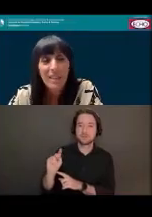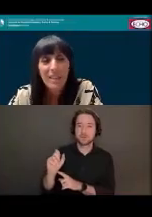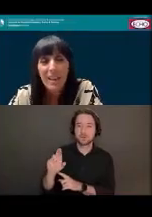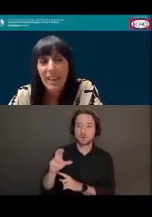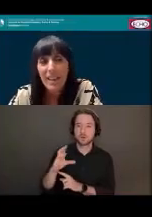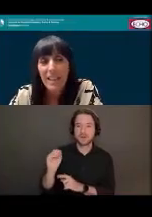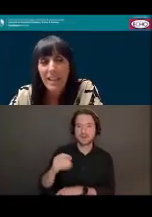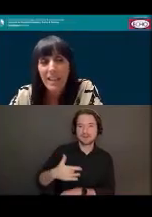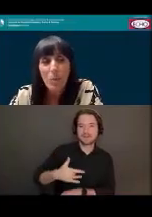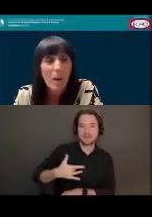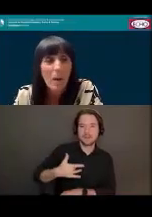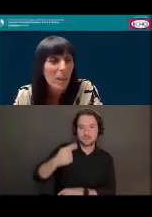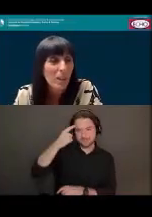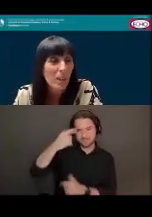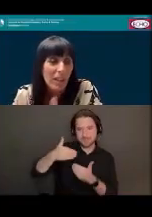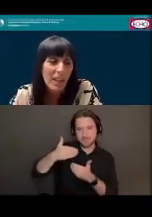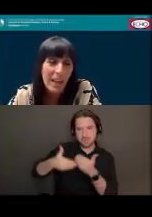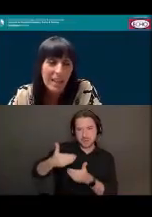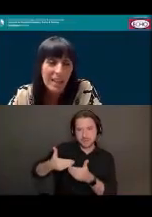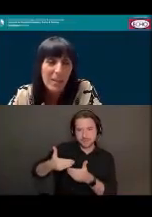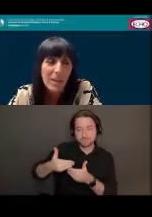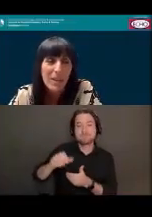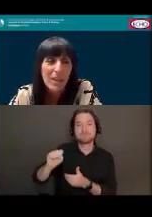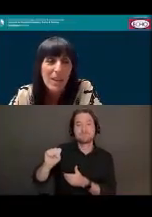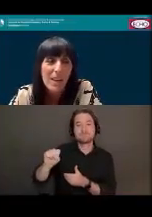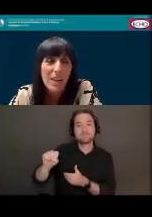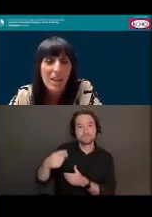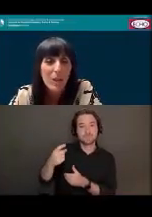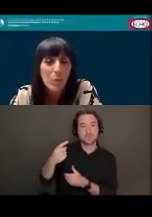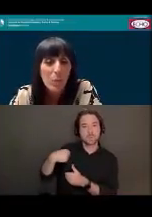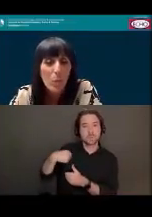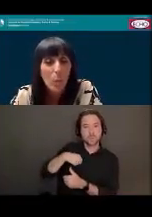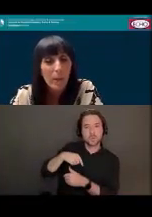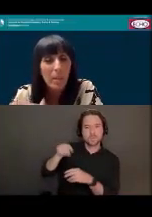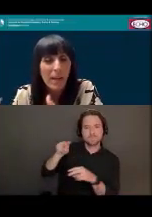say that while we're looking at some of those things, we might